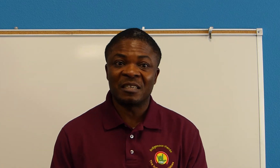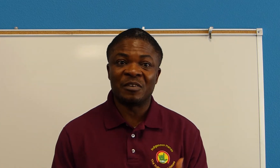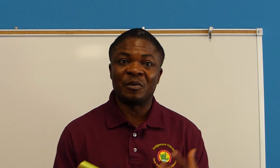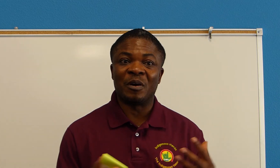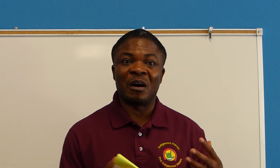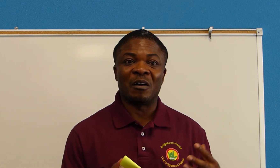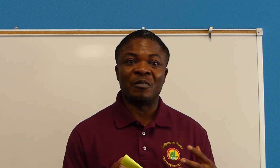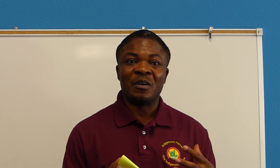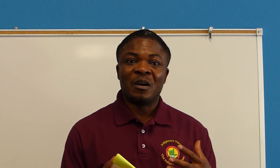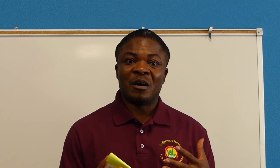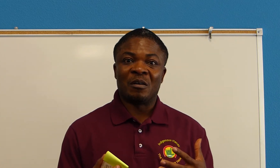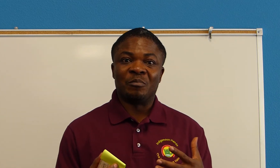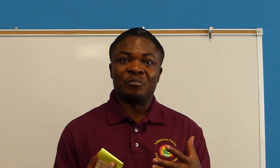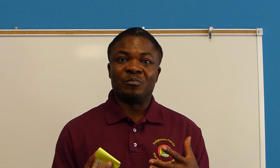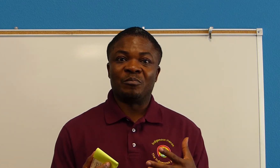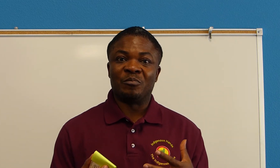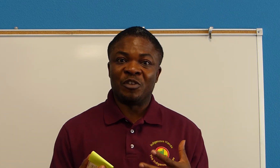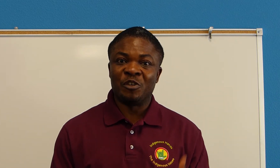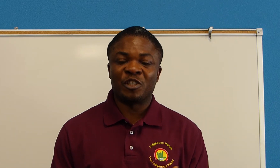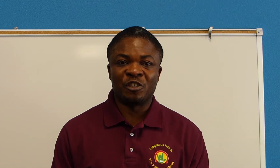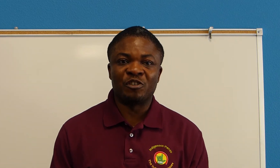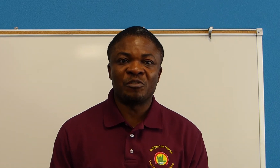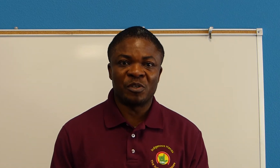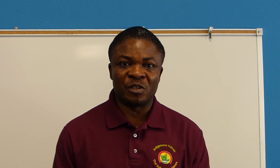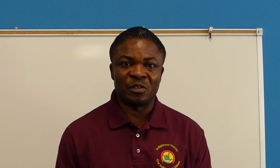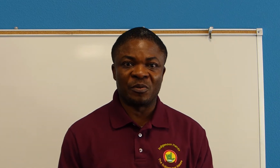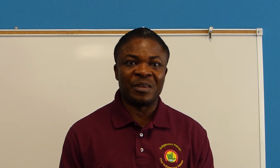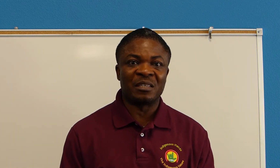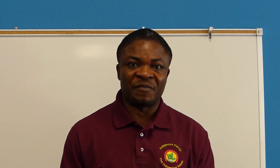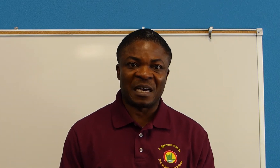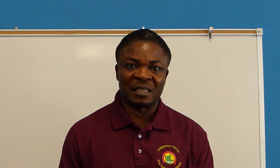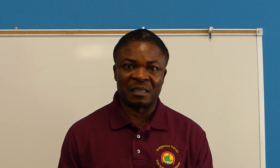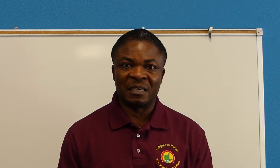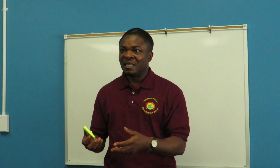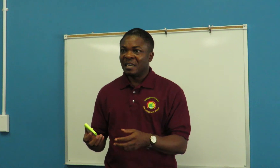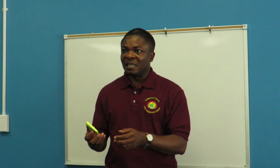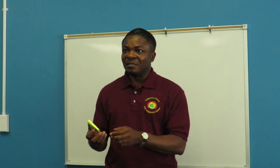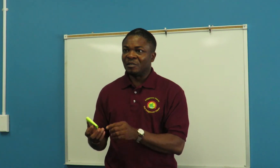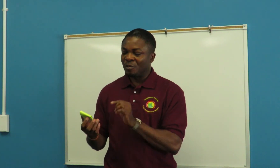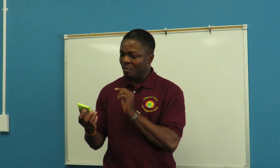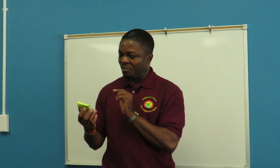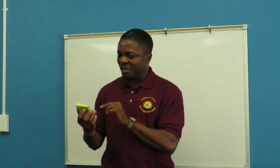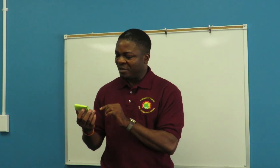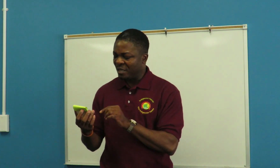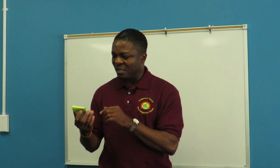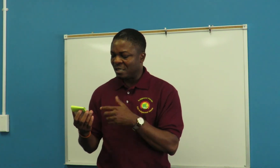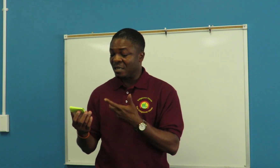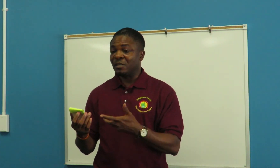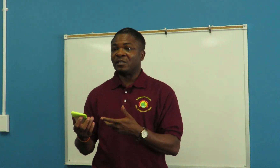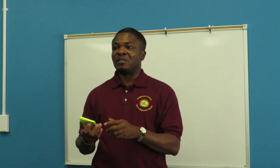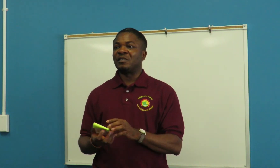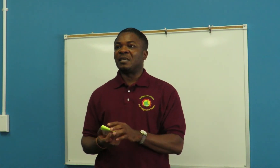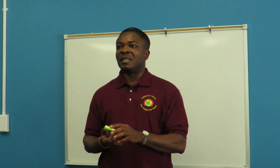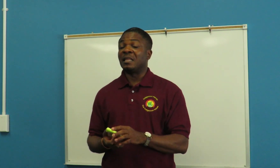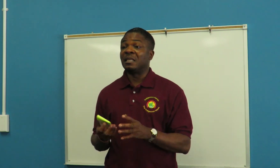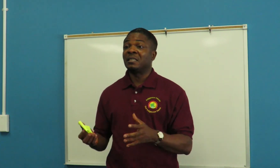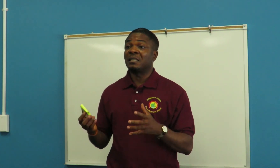you know are huge contributors to this factor and so Mary is letting us know today that this is